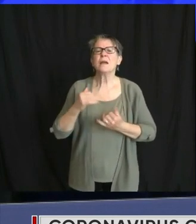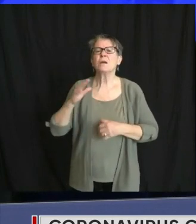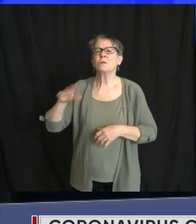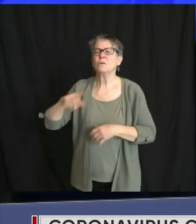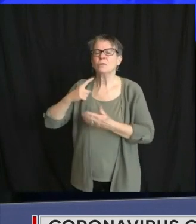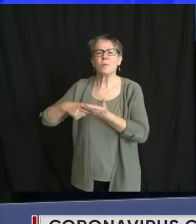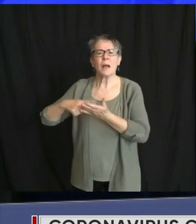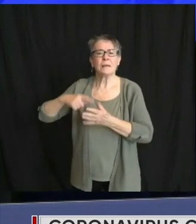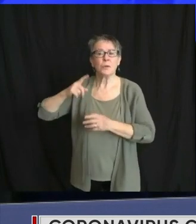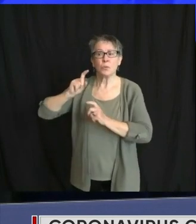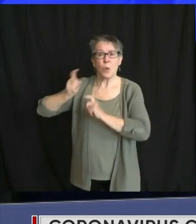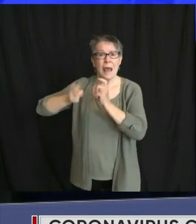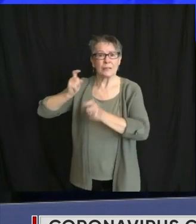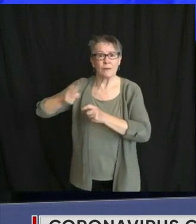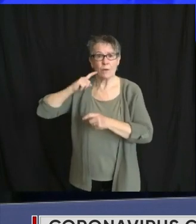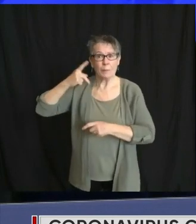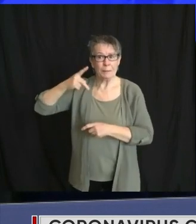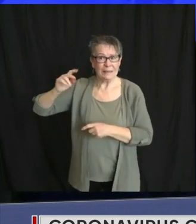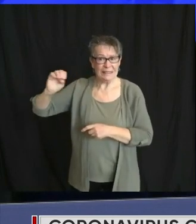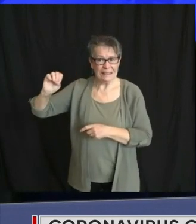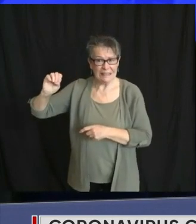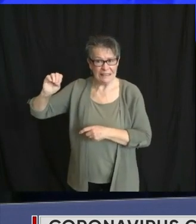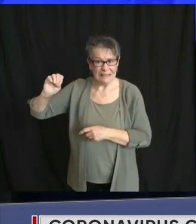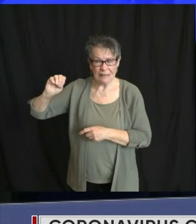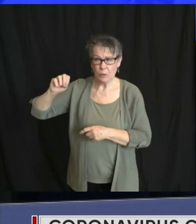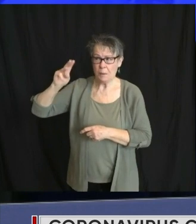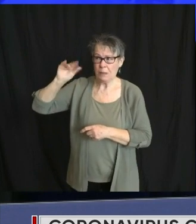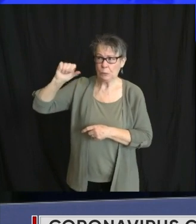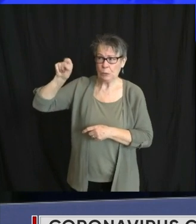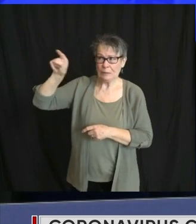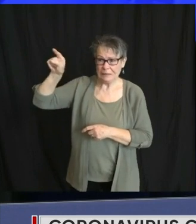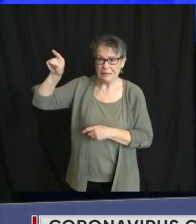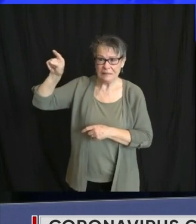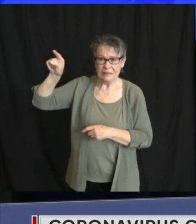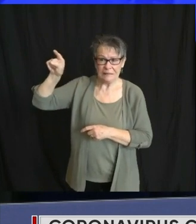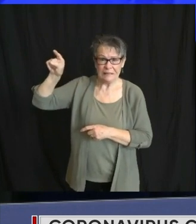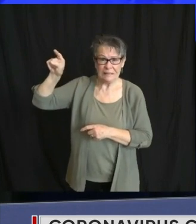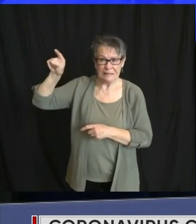DID SPEAK WITH THE OFFICE OF PREPAREDNESS AND EMERGENCY